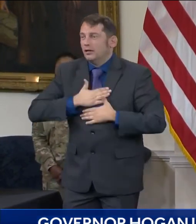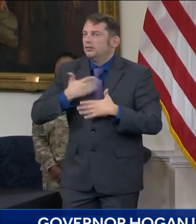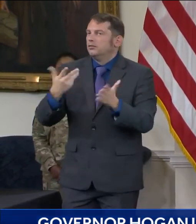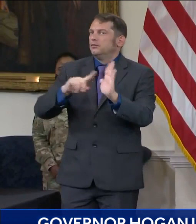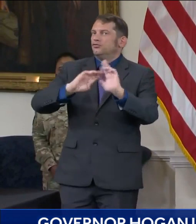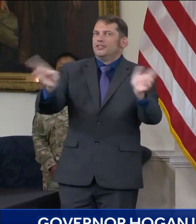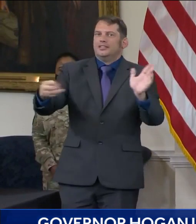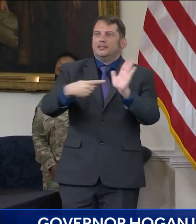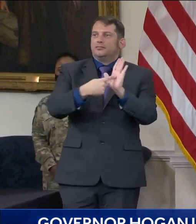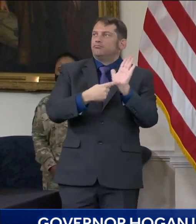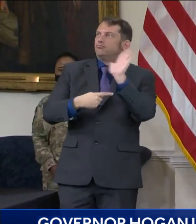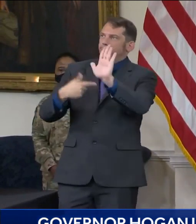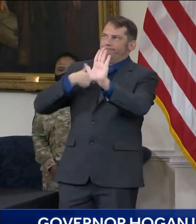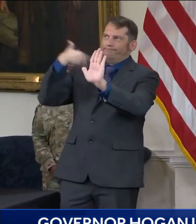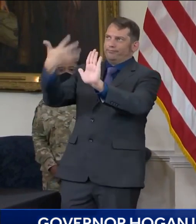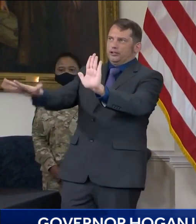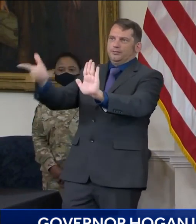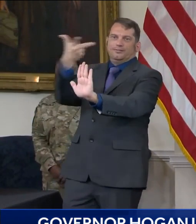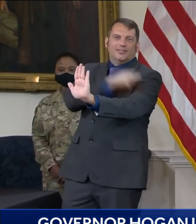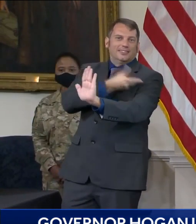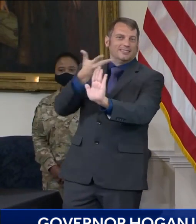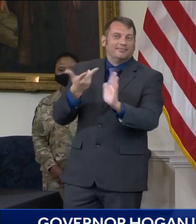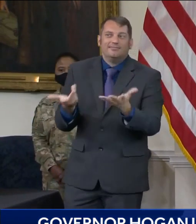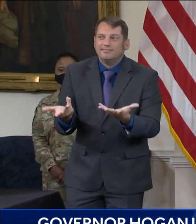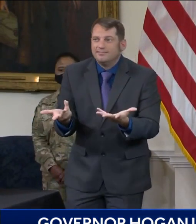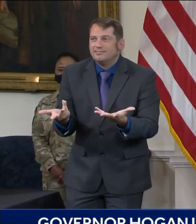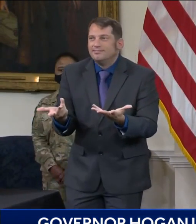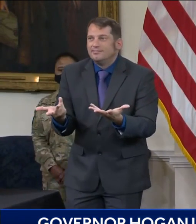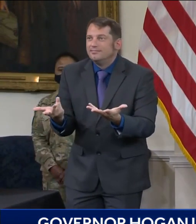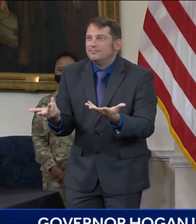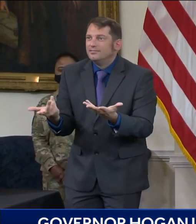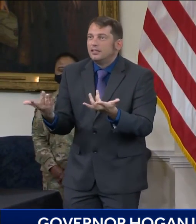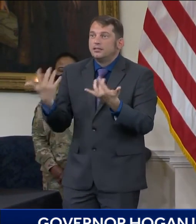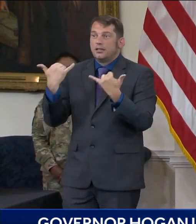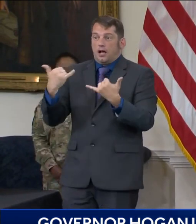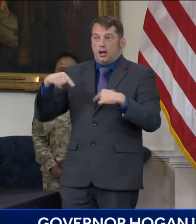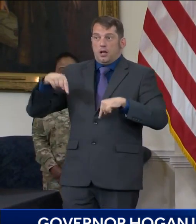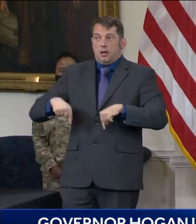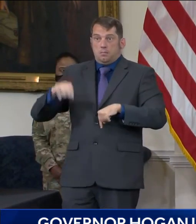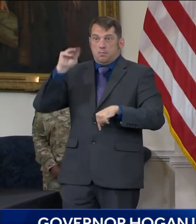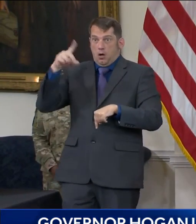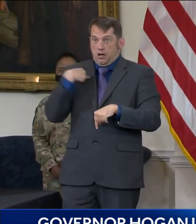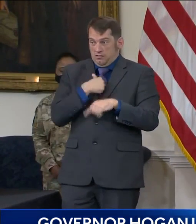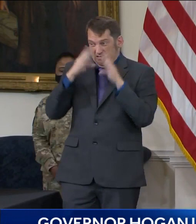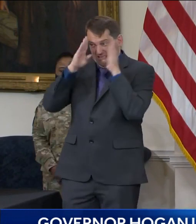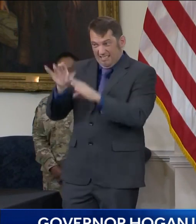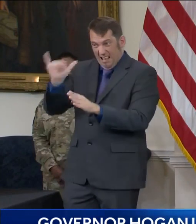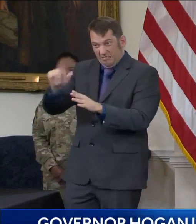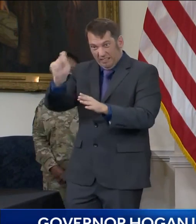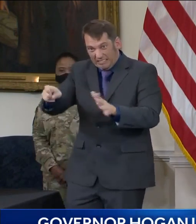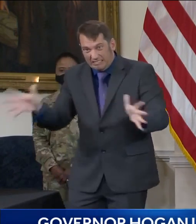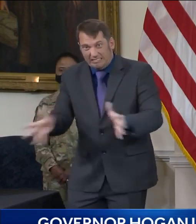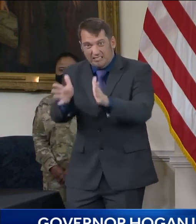AND MAKE SURE EVERYONE HAS A VACCINE, THERE ARE A LOT OF WAYS TO LOOK AT THE SITUATION. IT IS NOT SOMETHING WE ARE FOCUSED ON AT THE STA